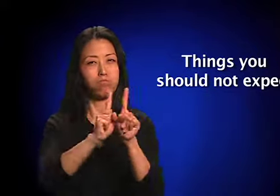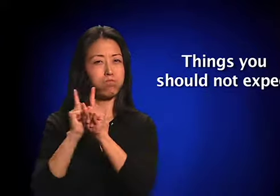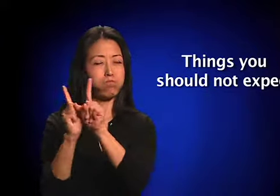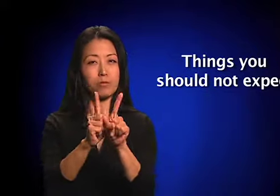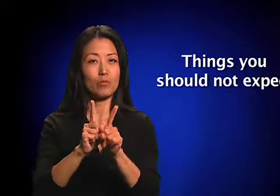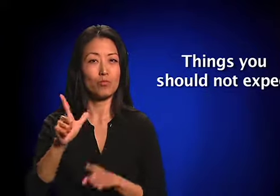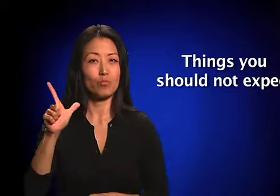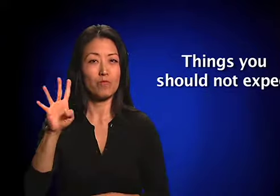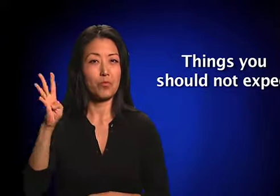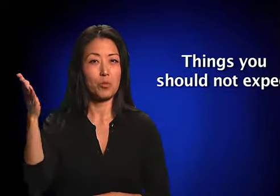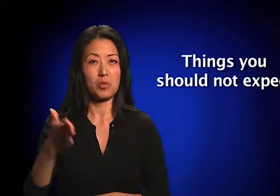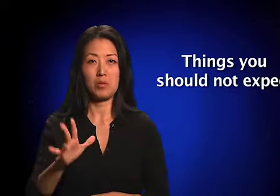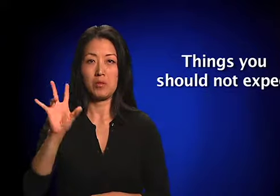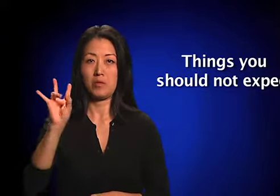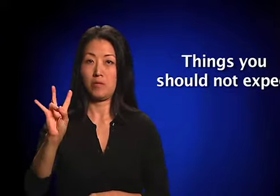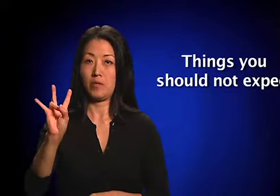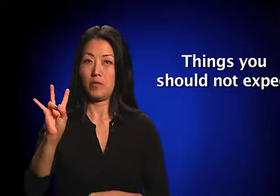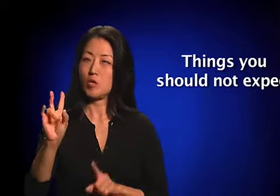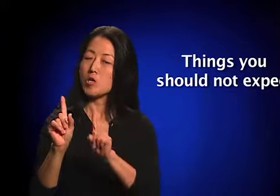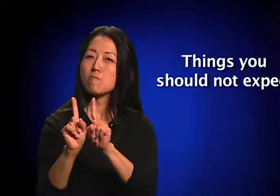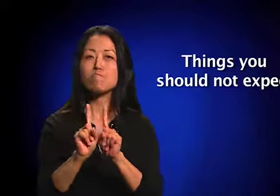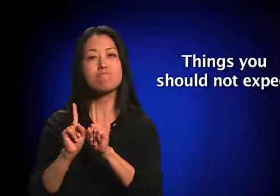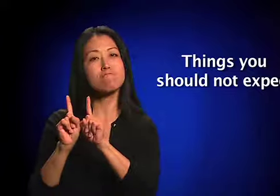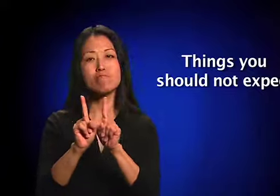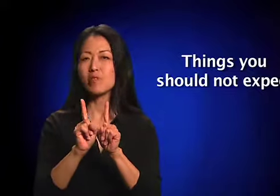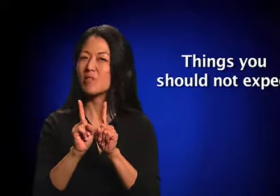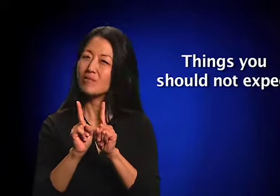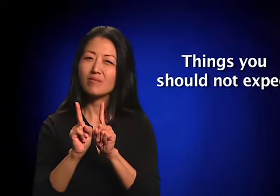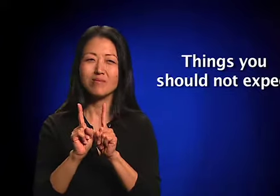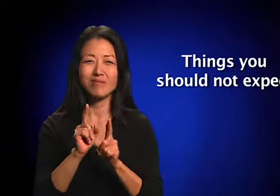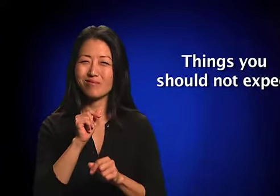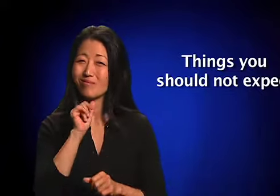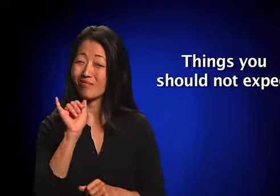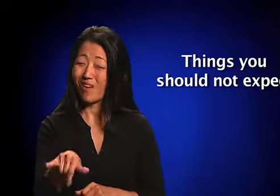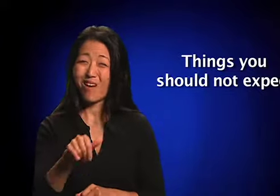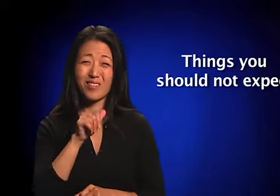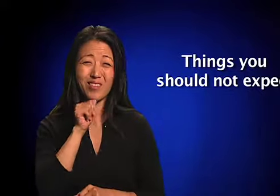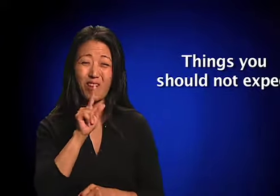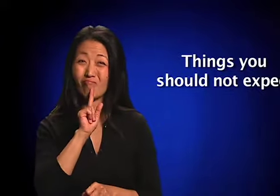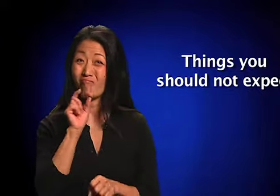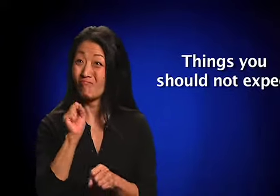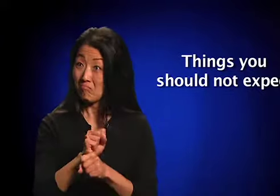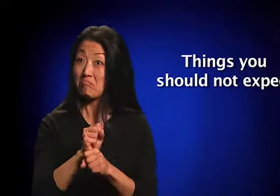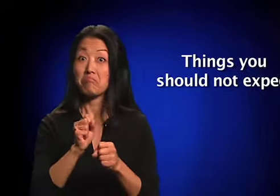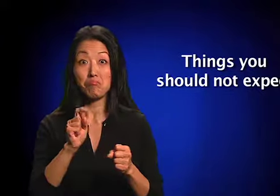24/7 for every conversation or communication that occurs.